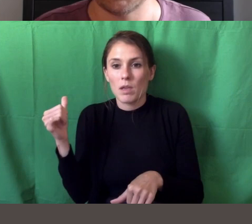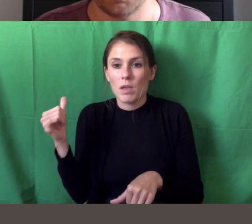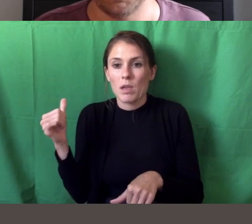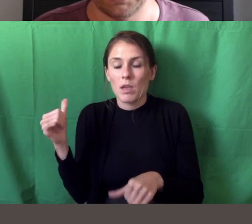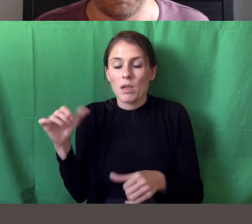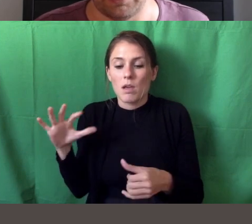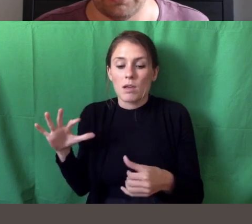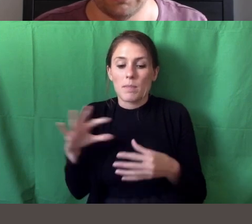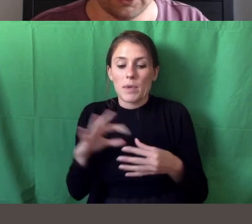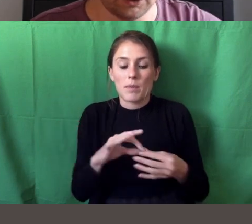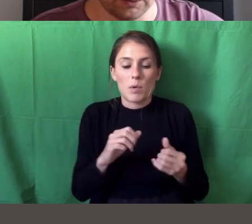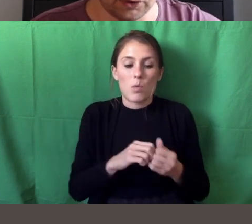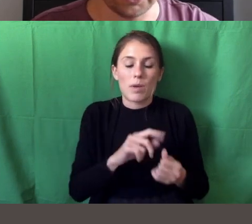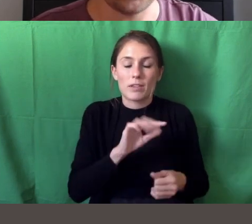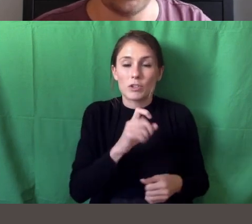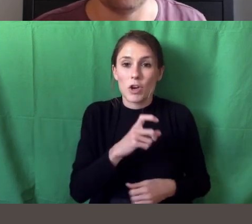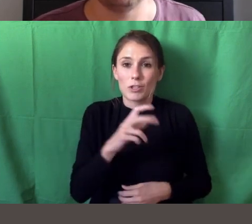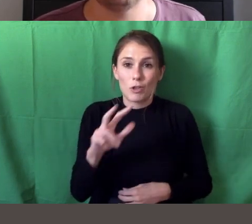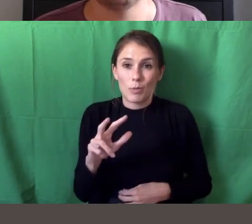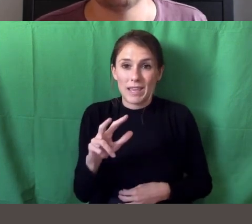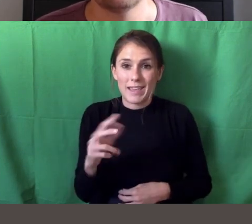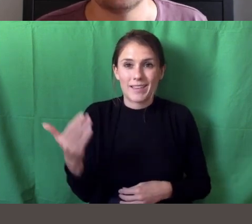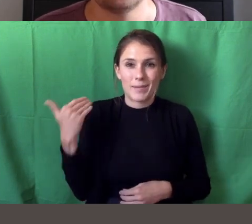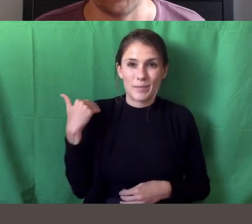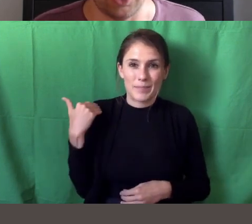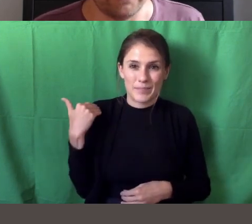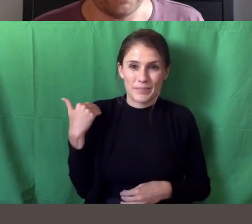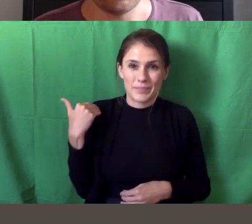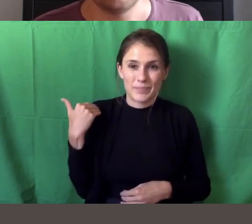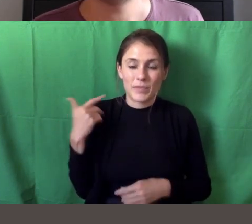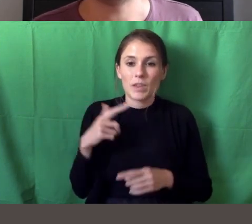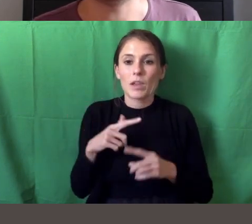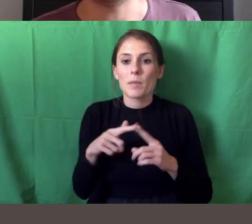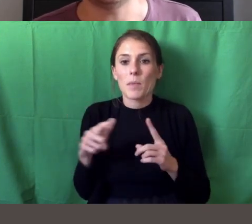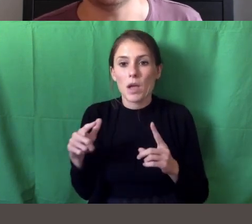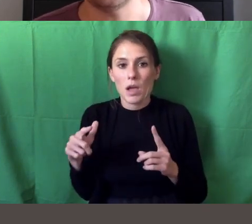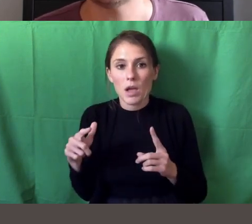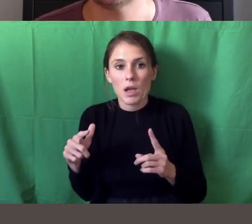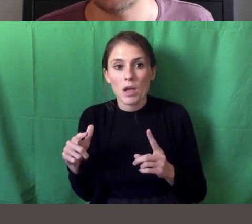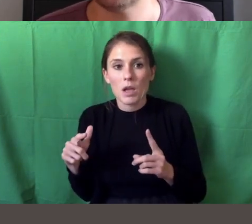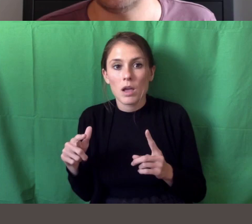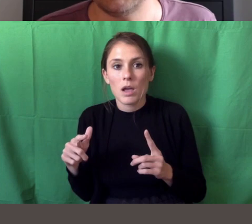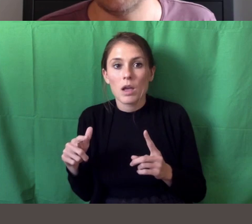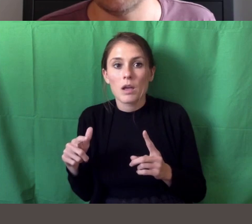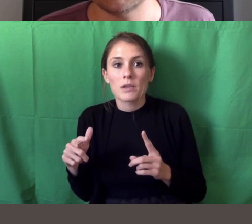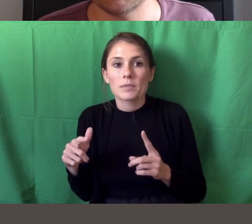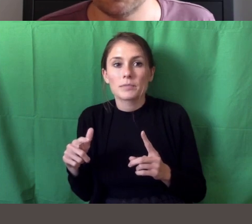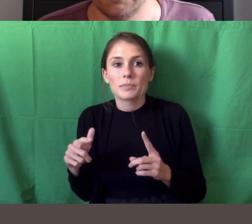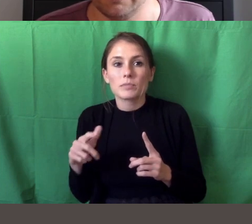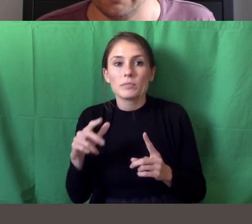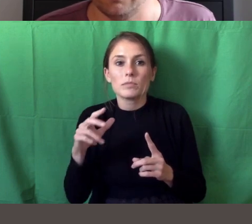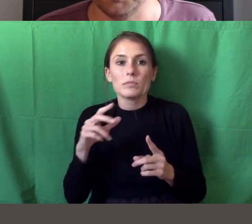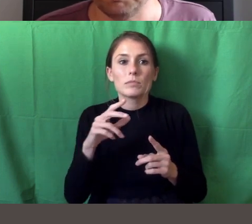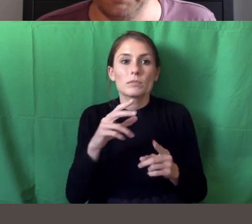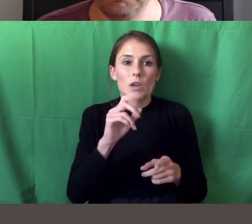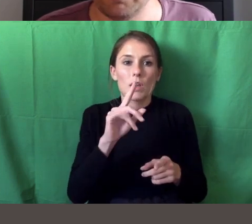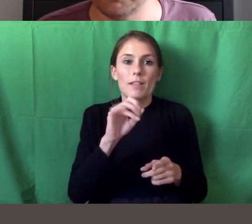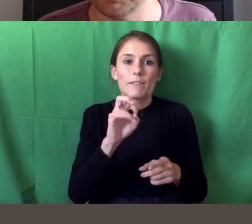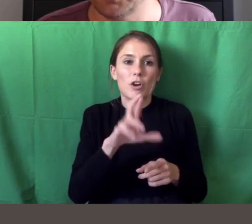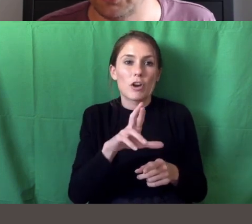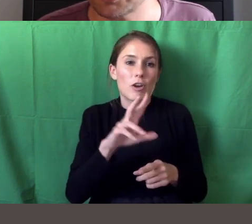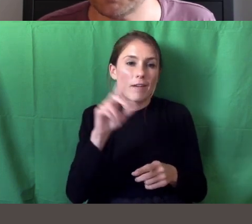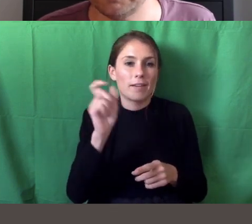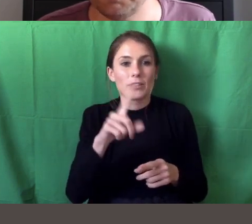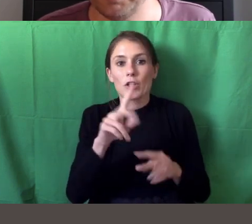will not be backwards compatible to tox 3. Oliver, back then also a tox maintainer asked